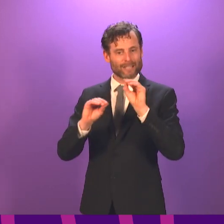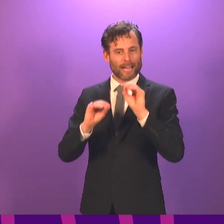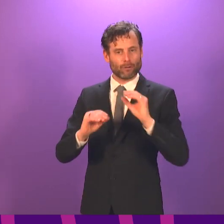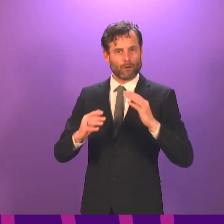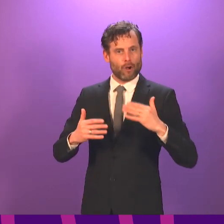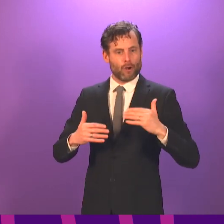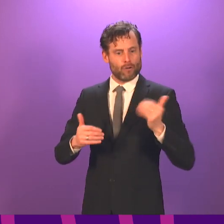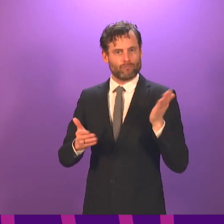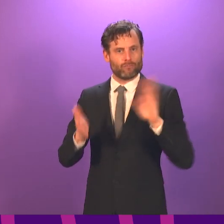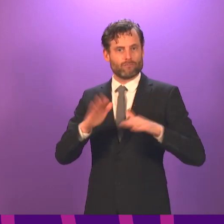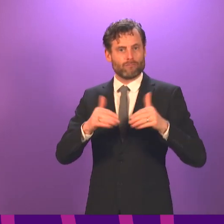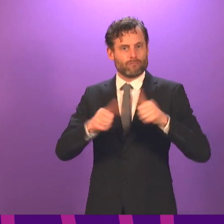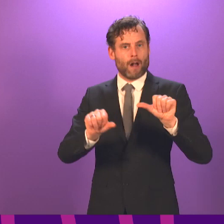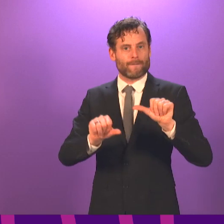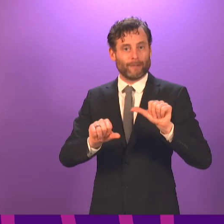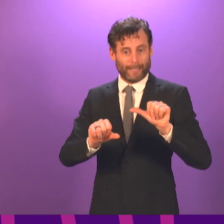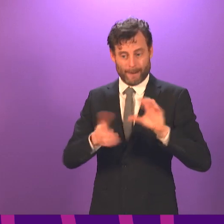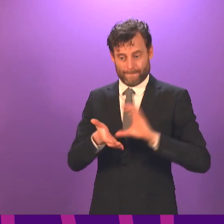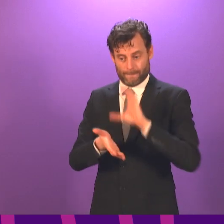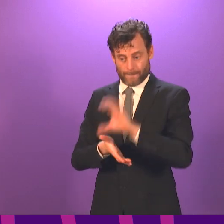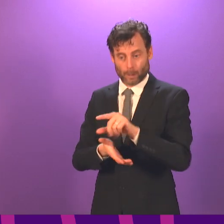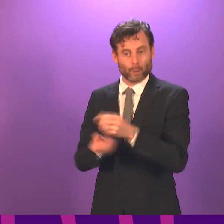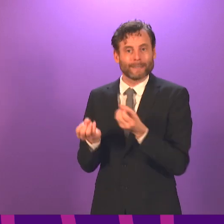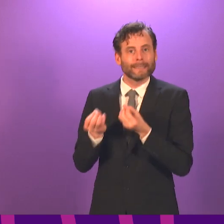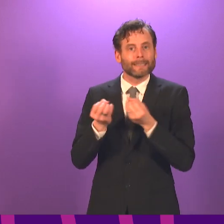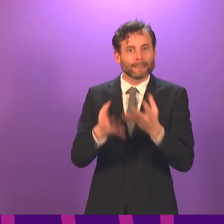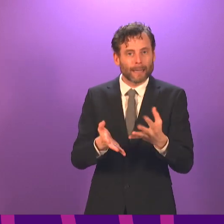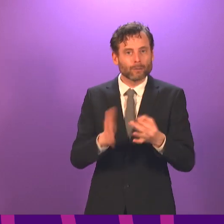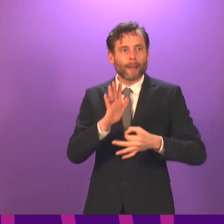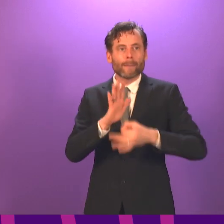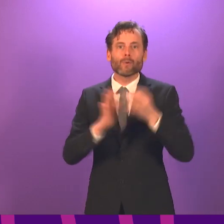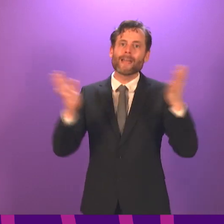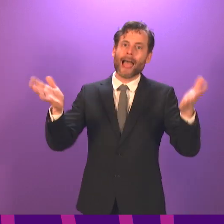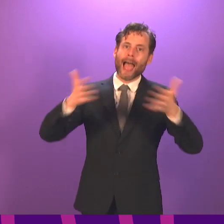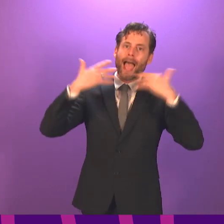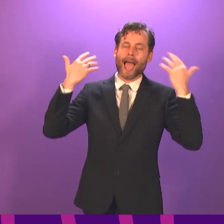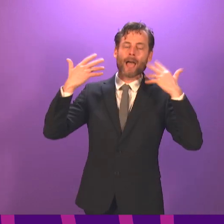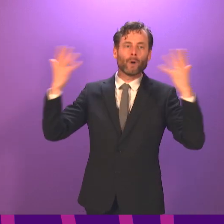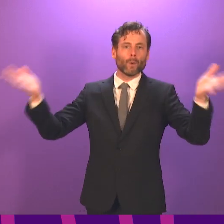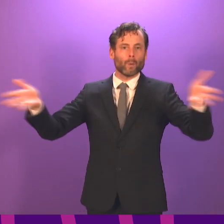to date, and many councils are using some of that funding to monitor and improve ventilation in schools.